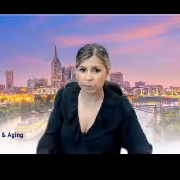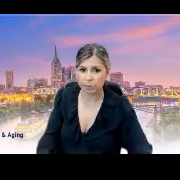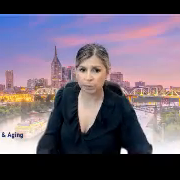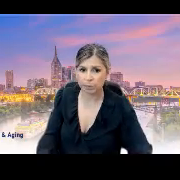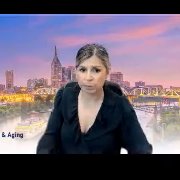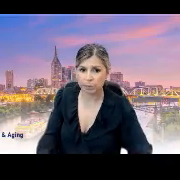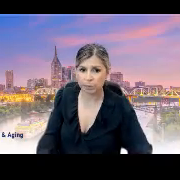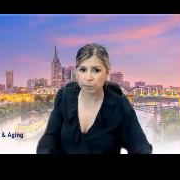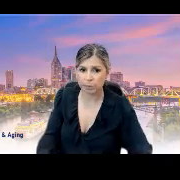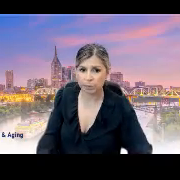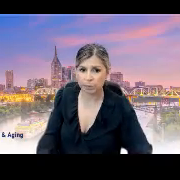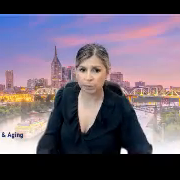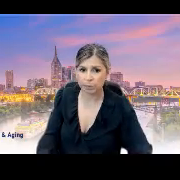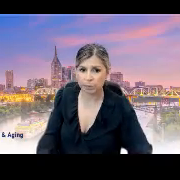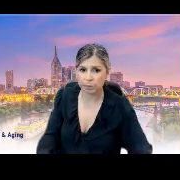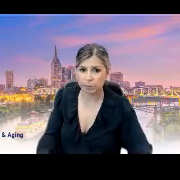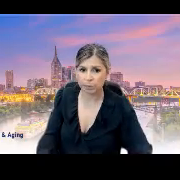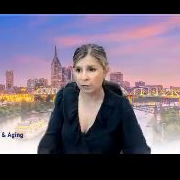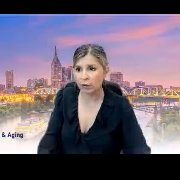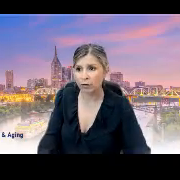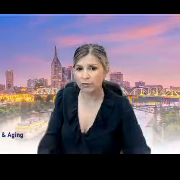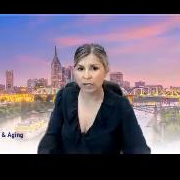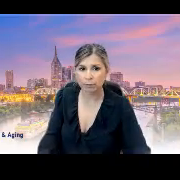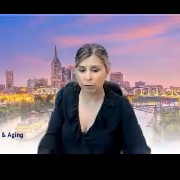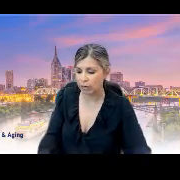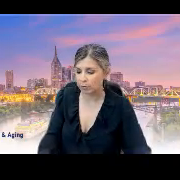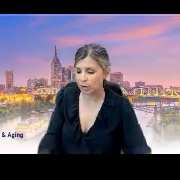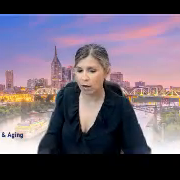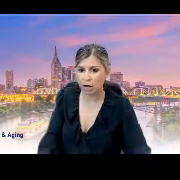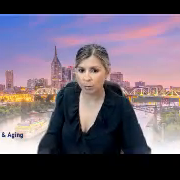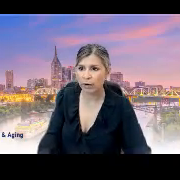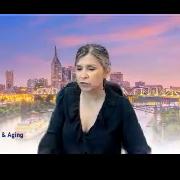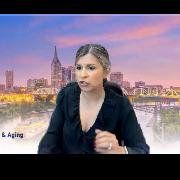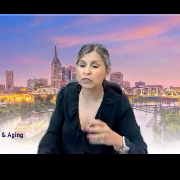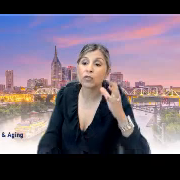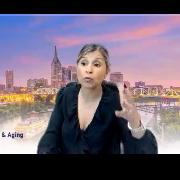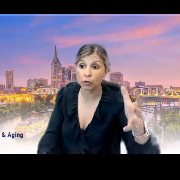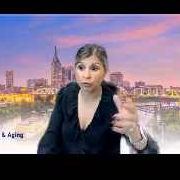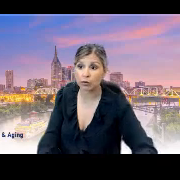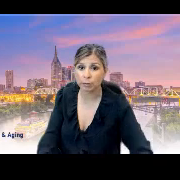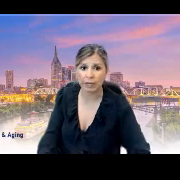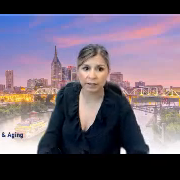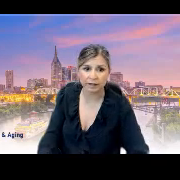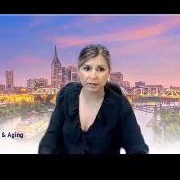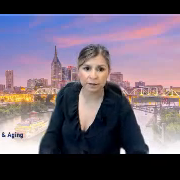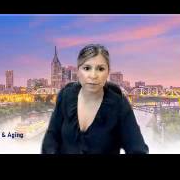similar to how a lot of our other state programs operate just through the AAA D's.